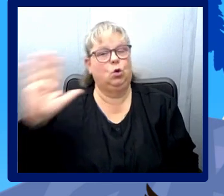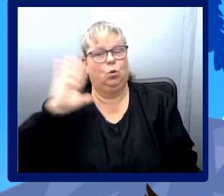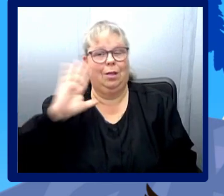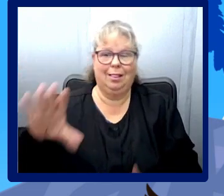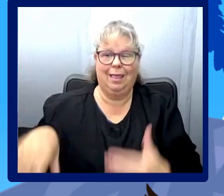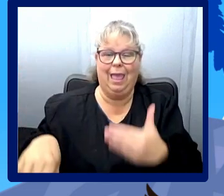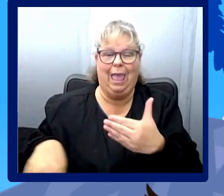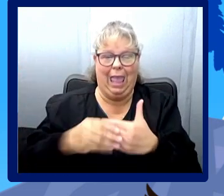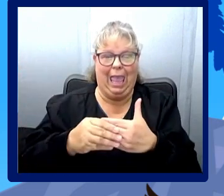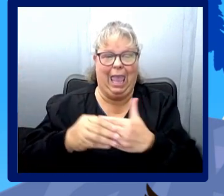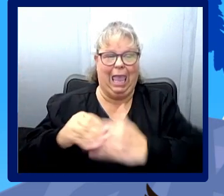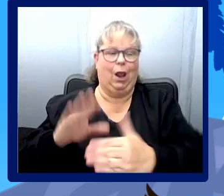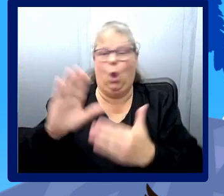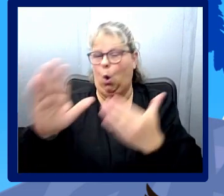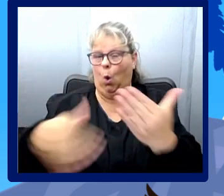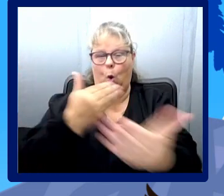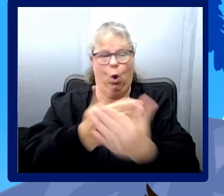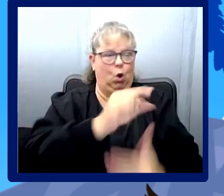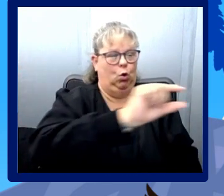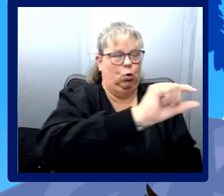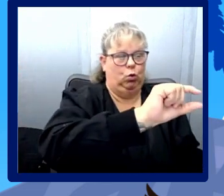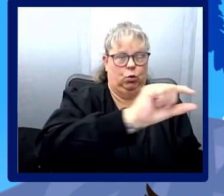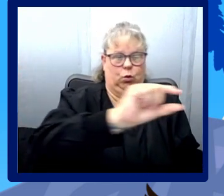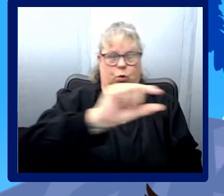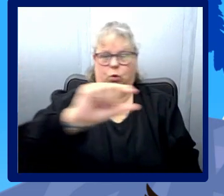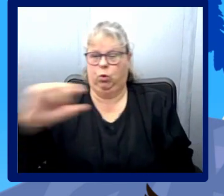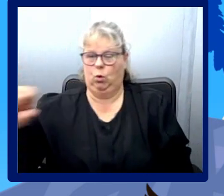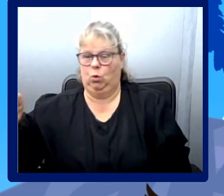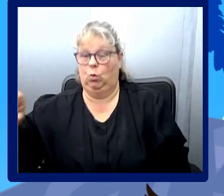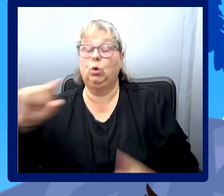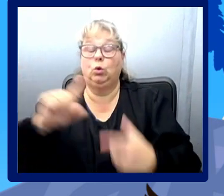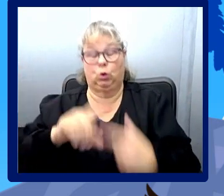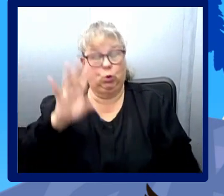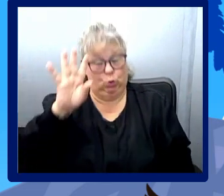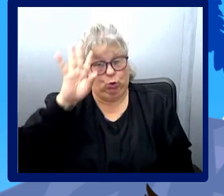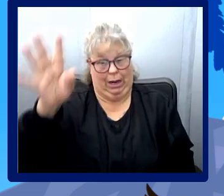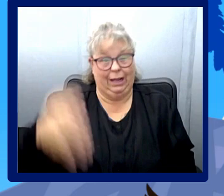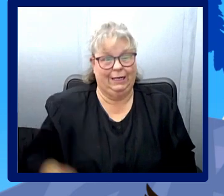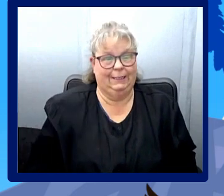And then I have to give it, of course, an API name, and I'm gonna call it Date.